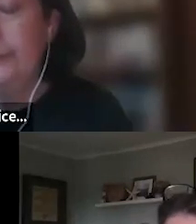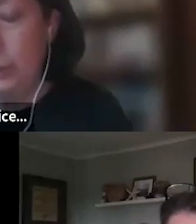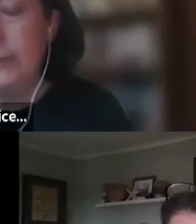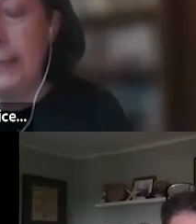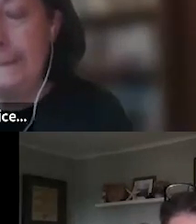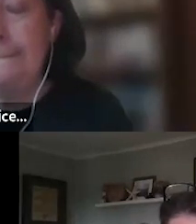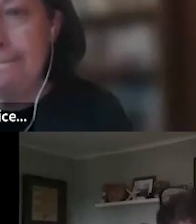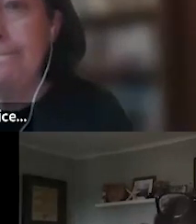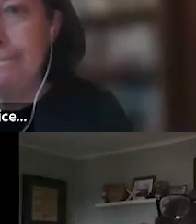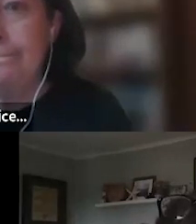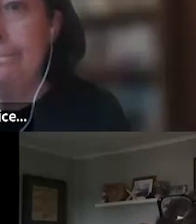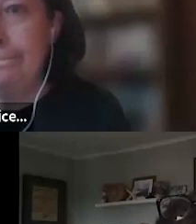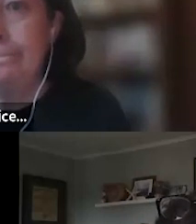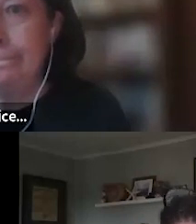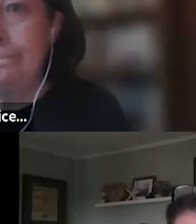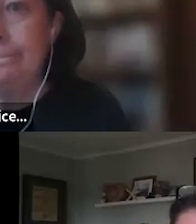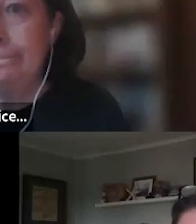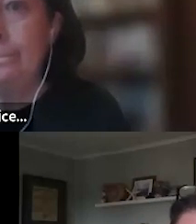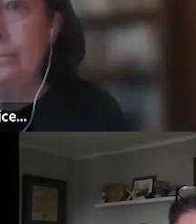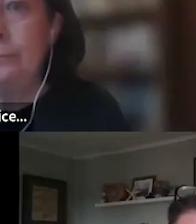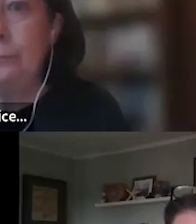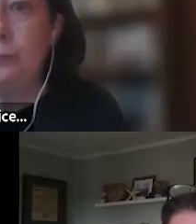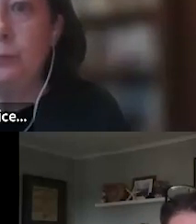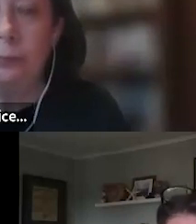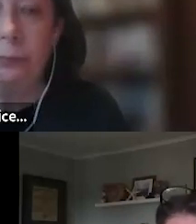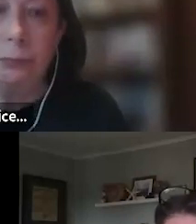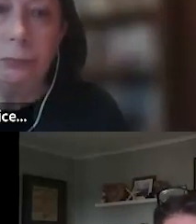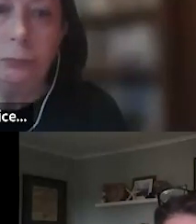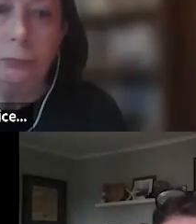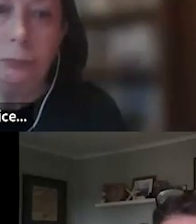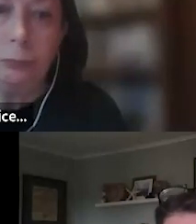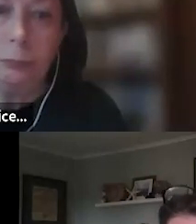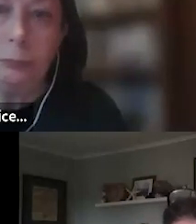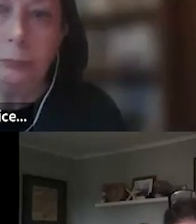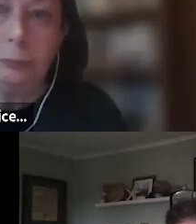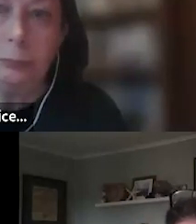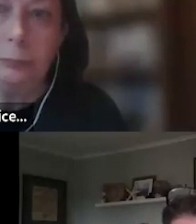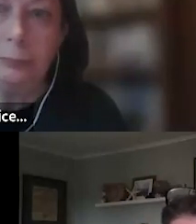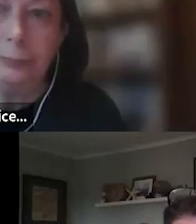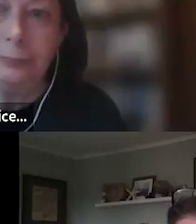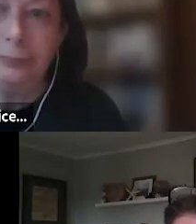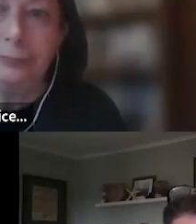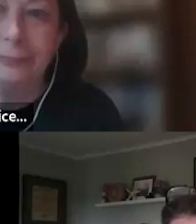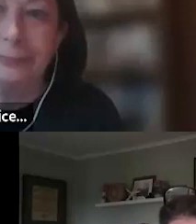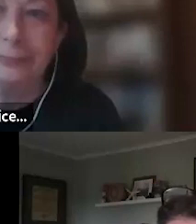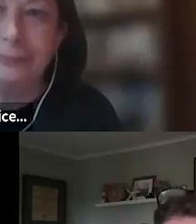that are available, there may not be any. So there's another couple questions that came in about maybe waitlists for housing,